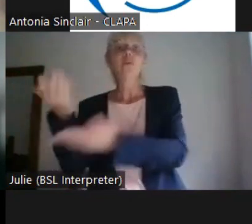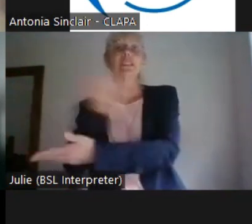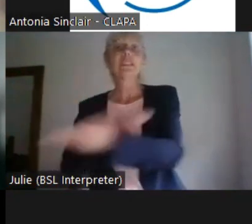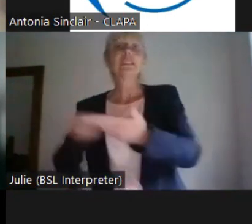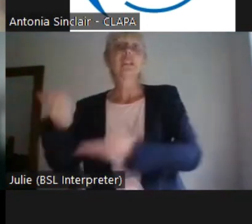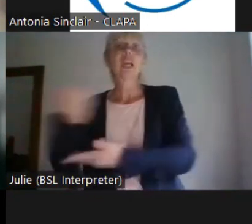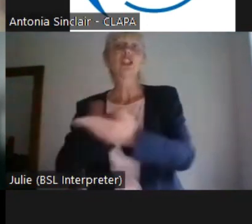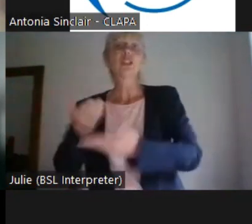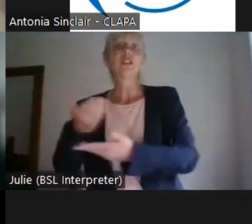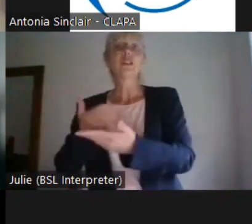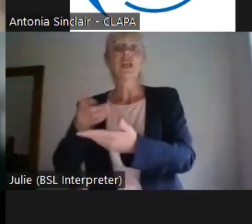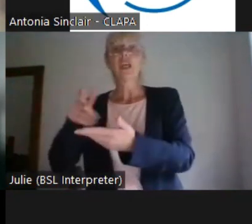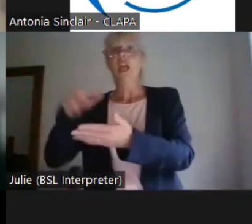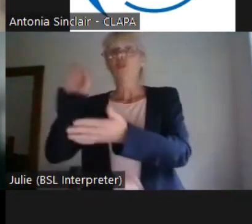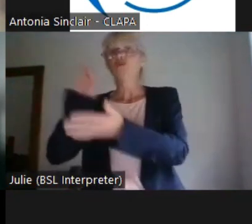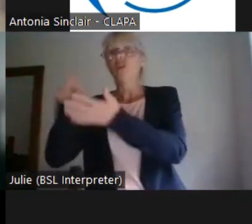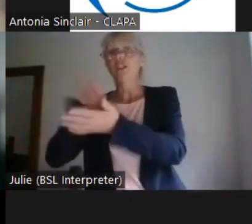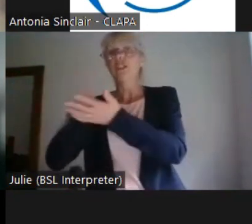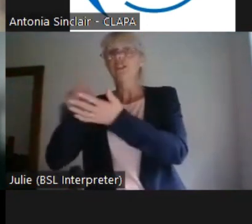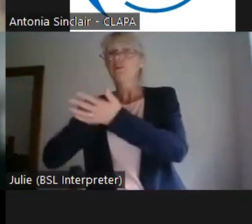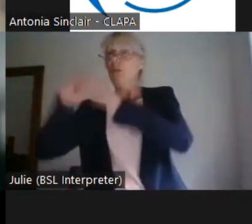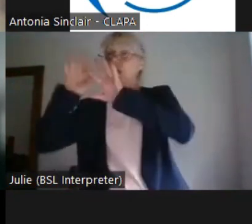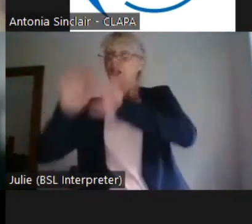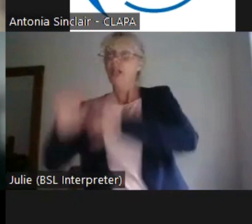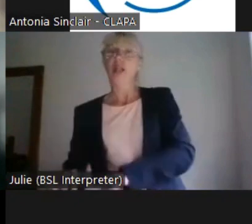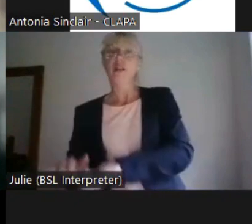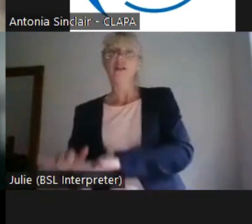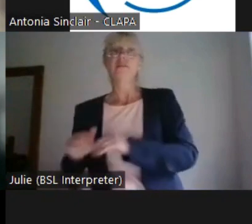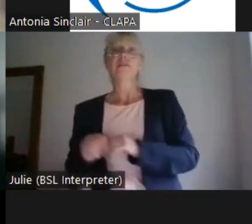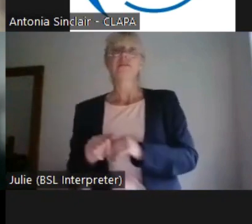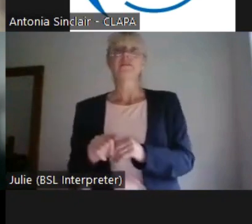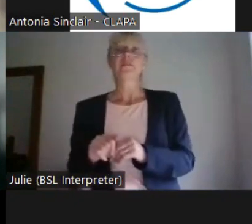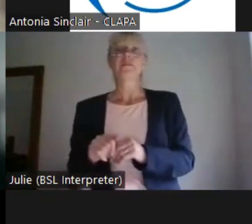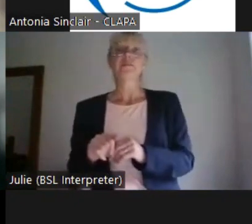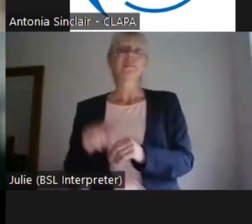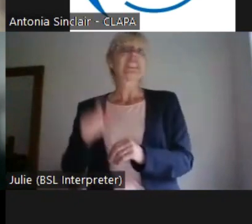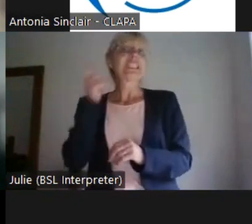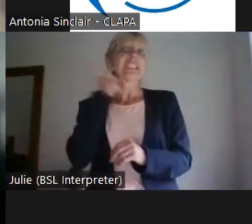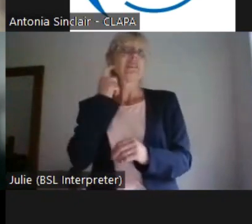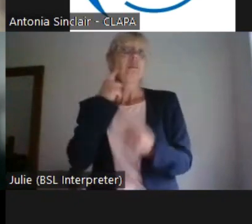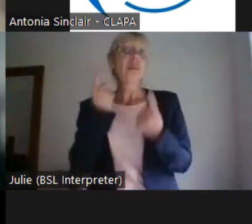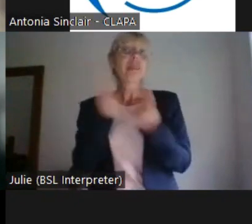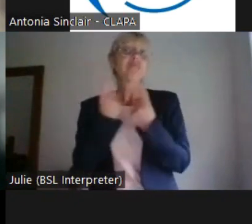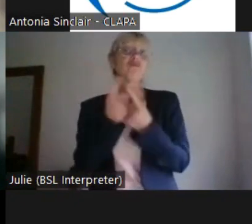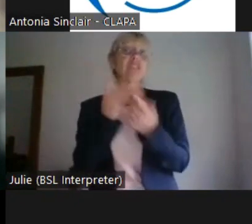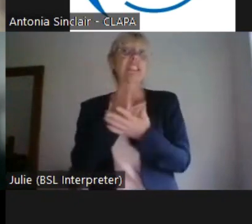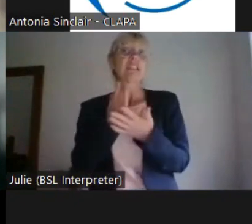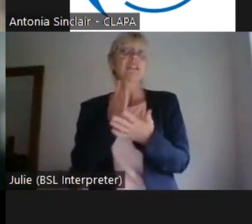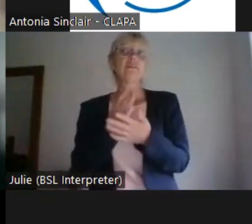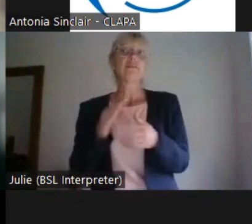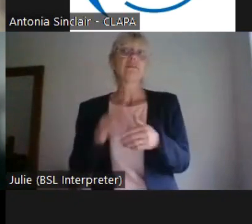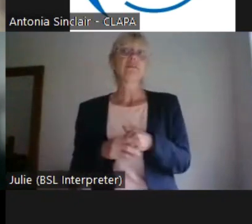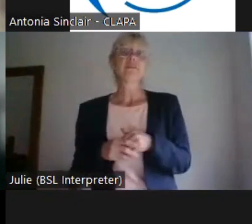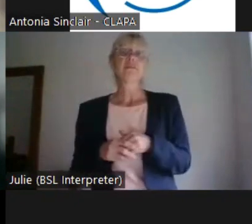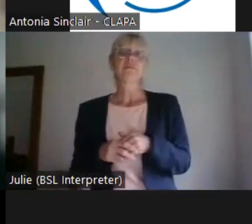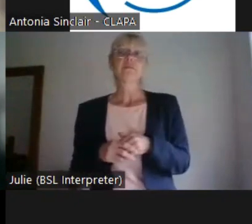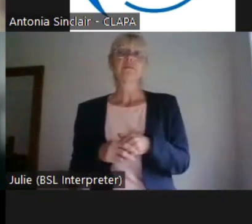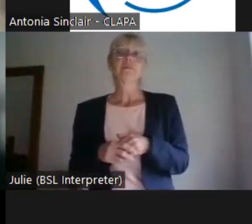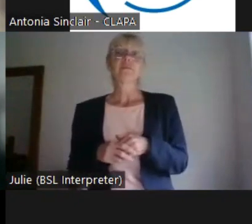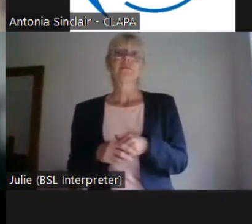notes to me and so on so that's a simple thing um another simple thing especially if you've got